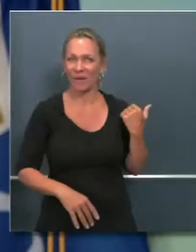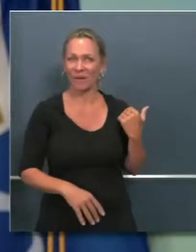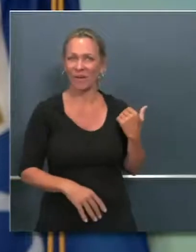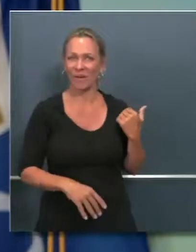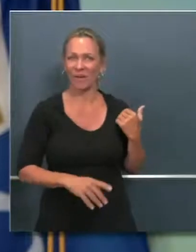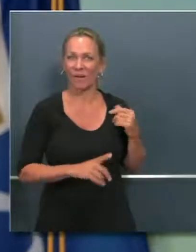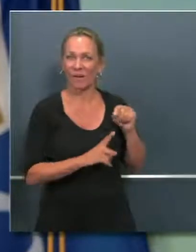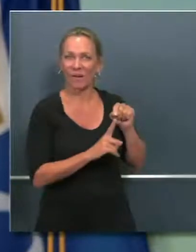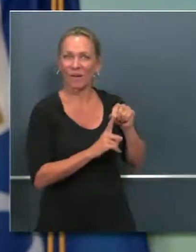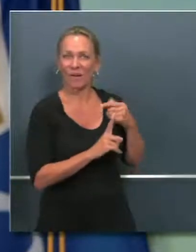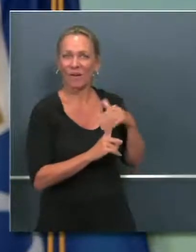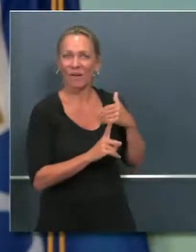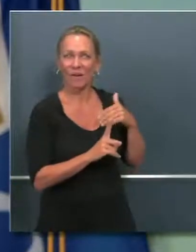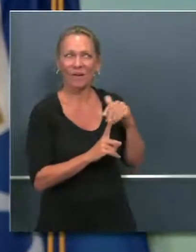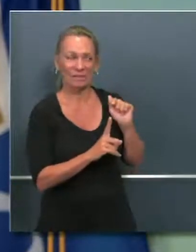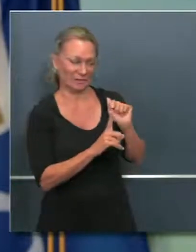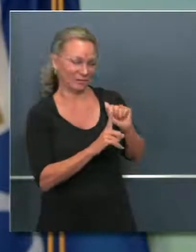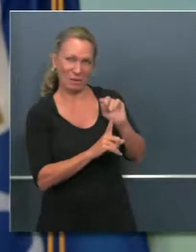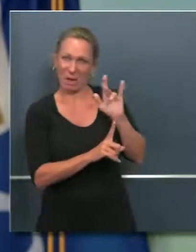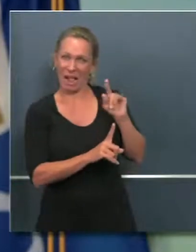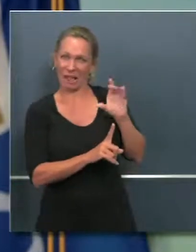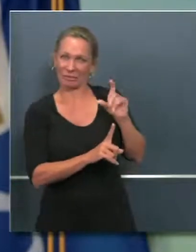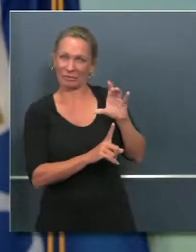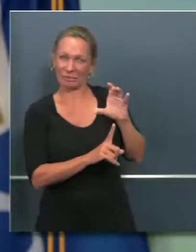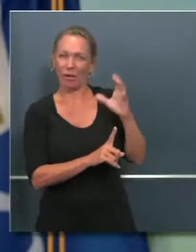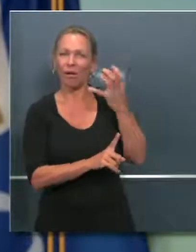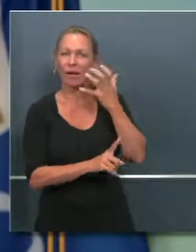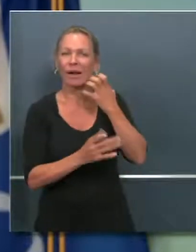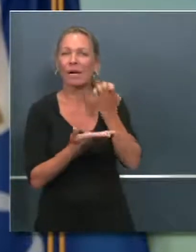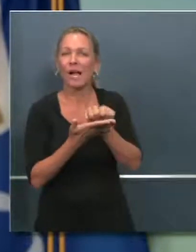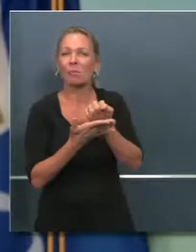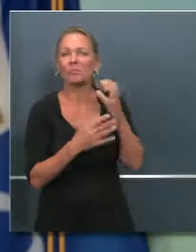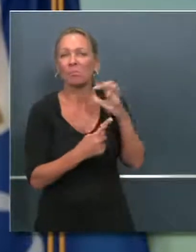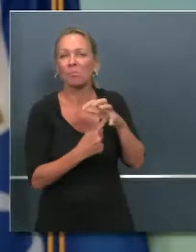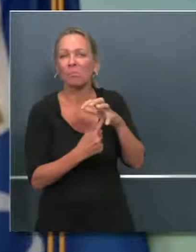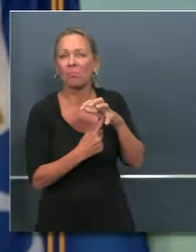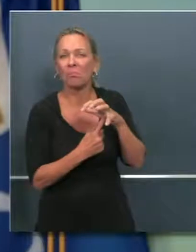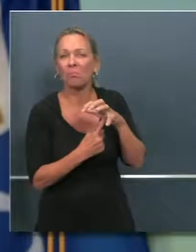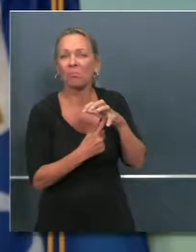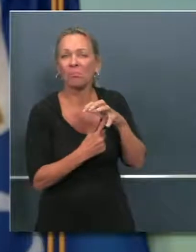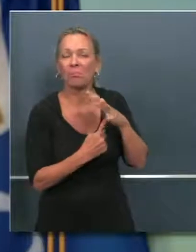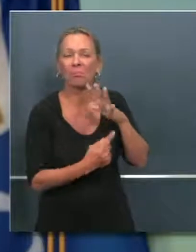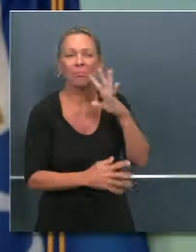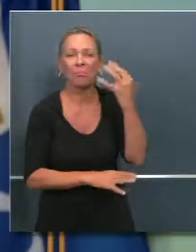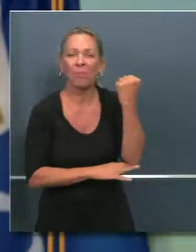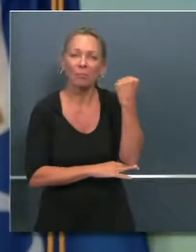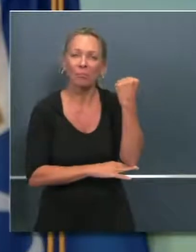creation bond rating the highest that have been in two decades and enjoying record reserves and